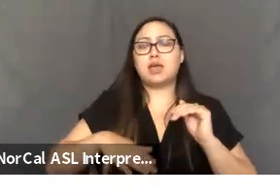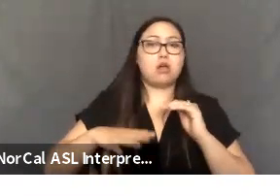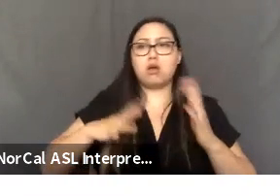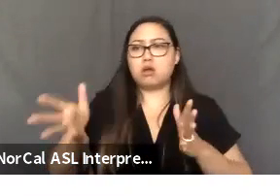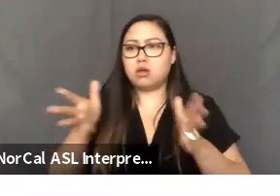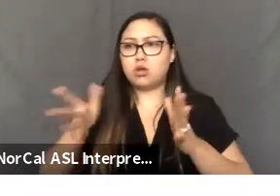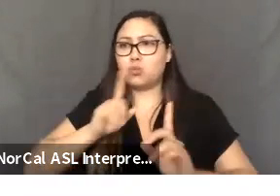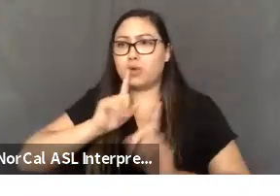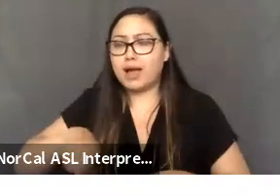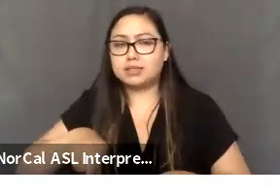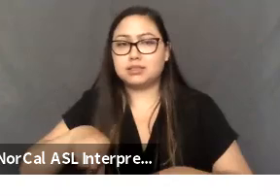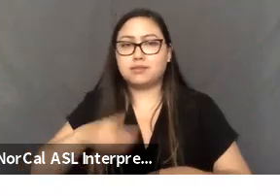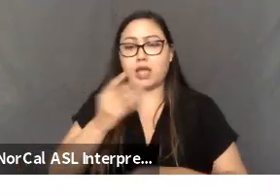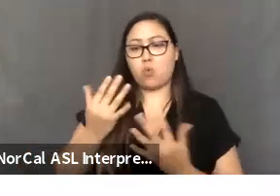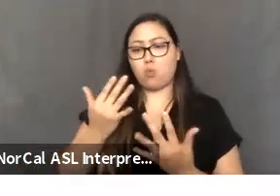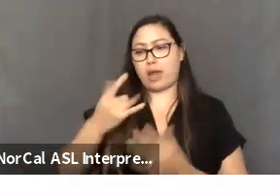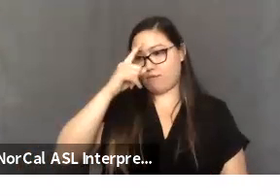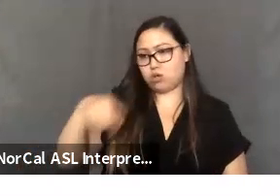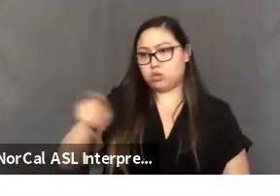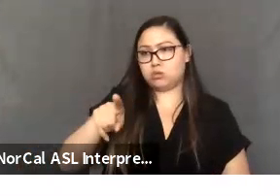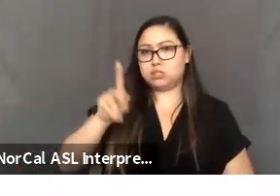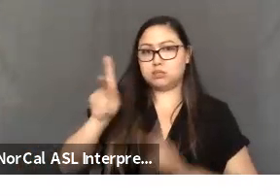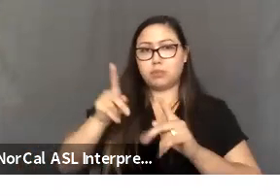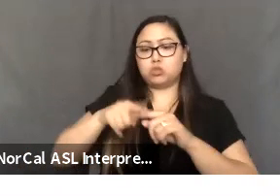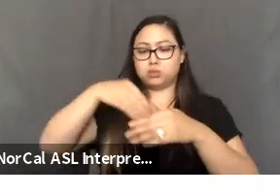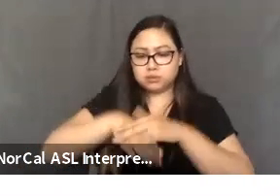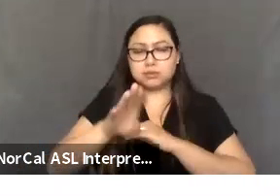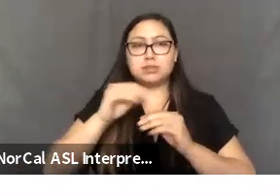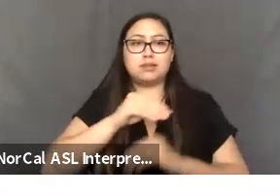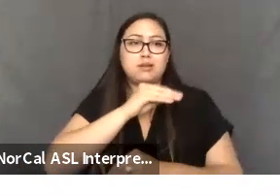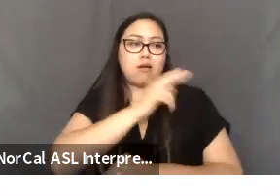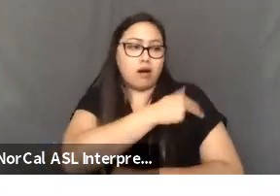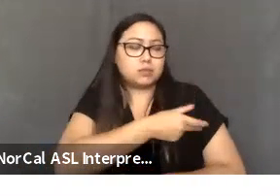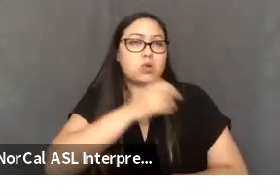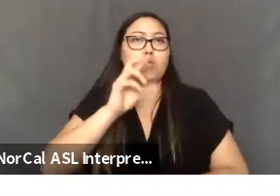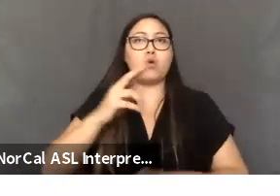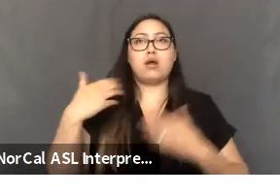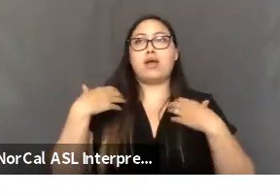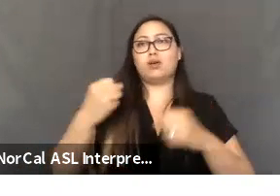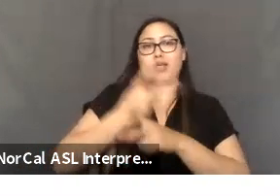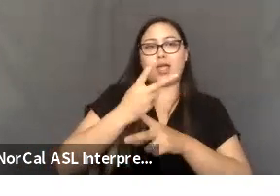waiting for these individuals to come into the hospital or healthcare setting and scrambling to